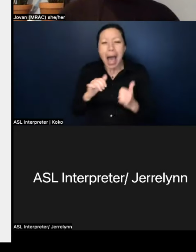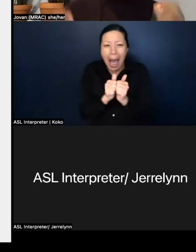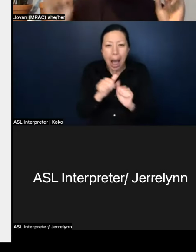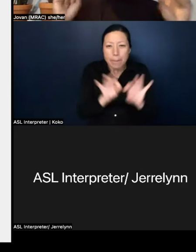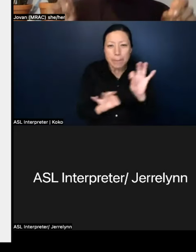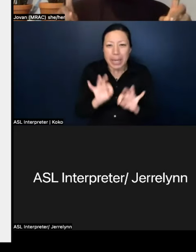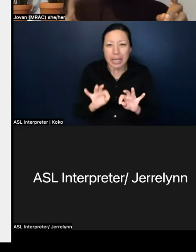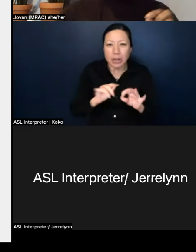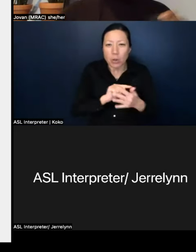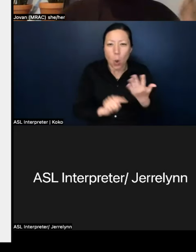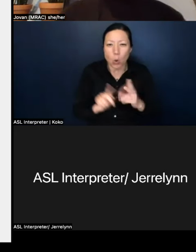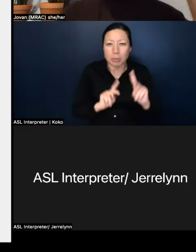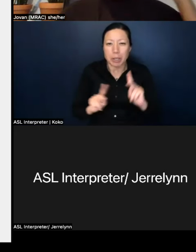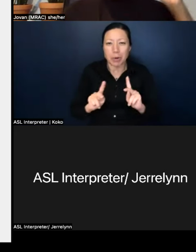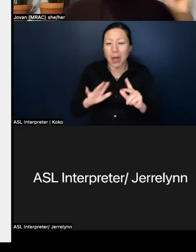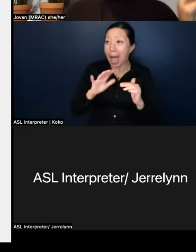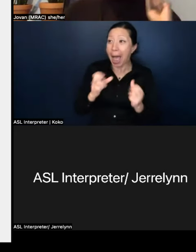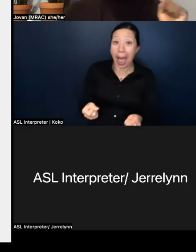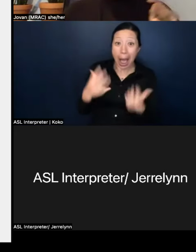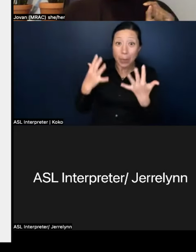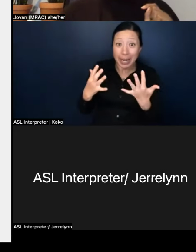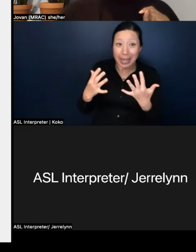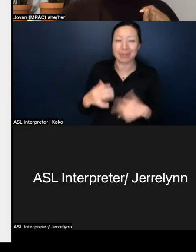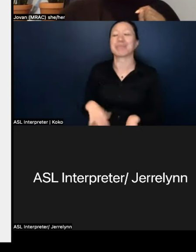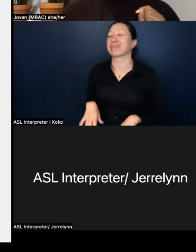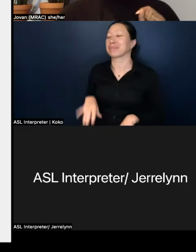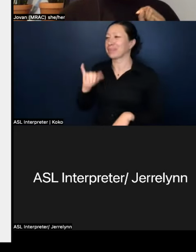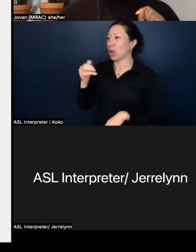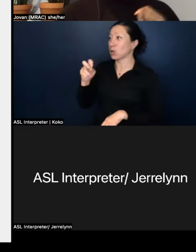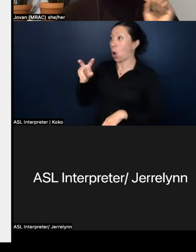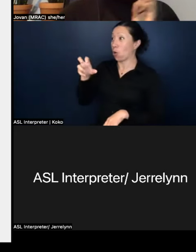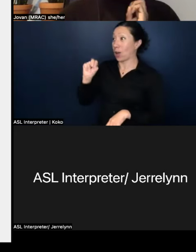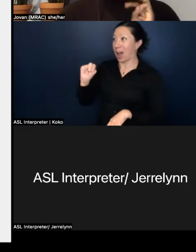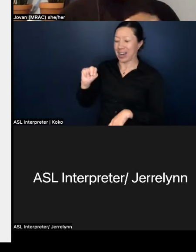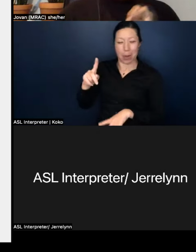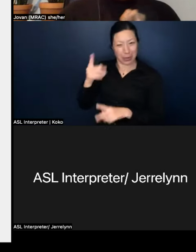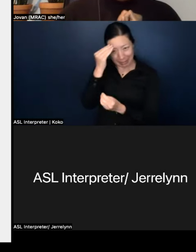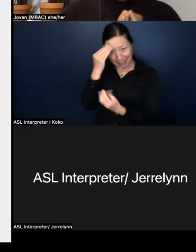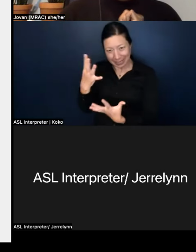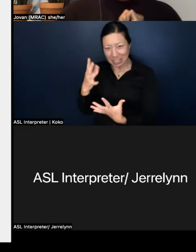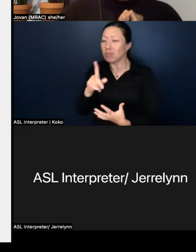So, I will tell you this, my initial thought was that there, we would only need three readers.